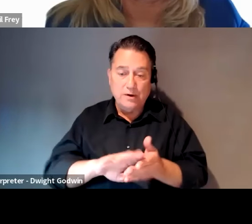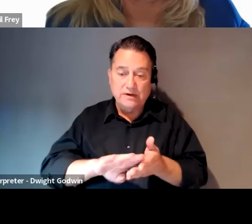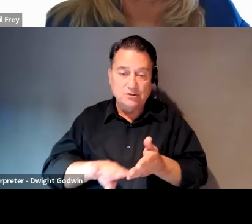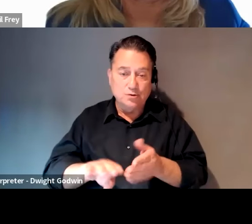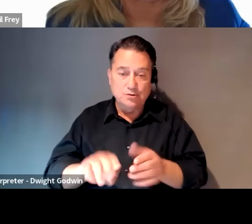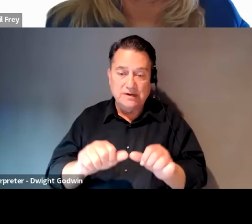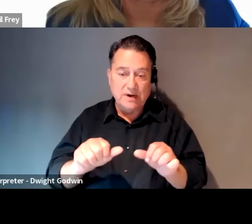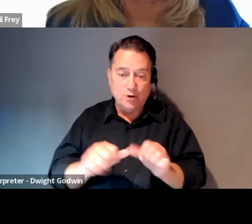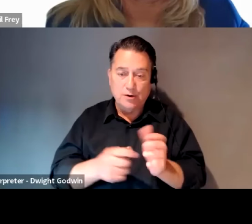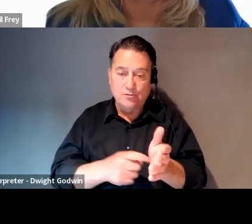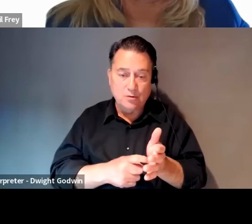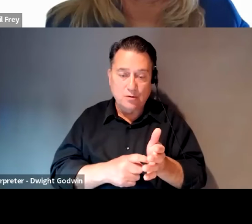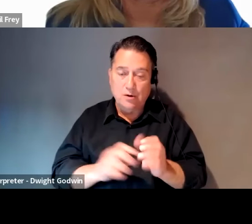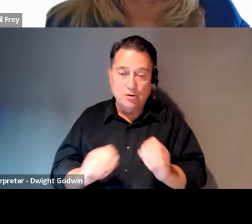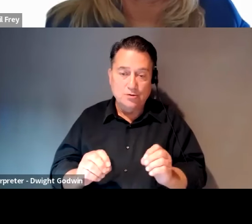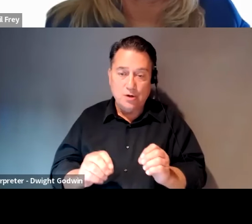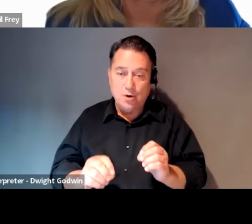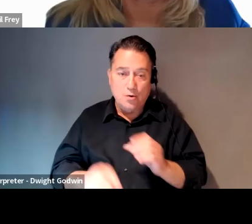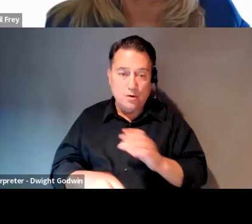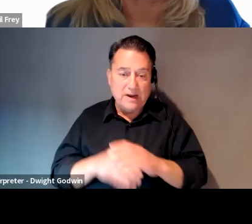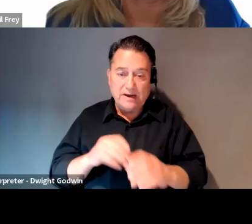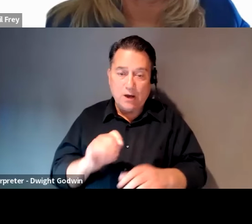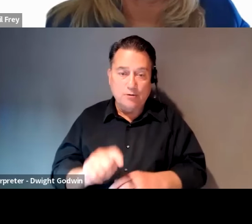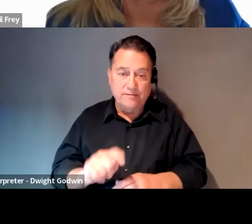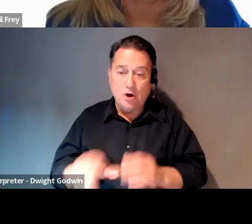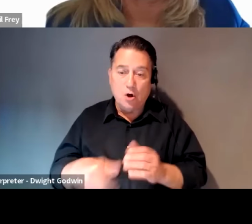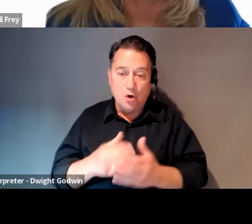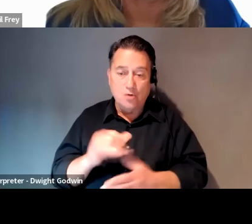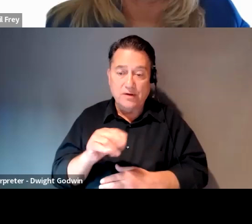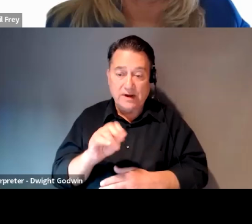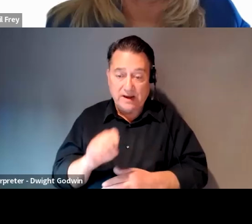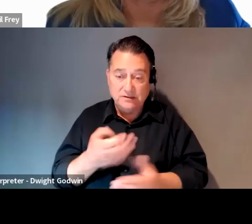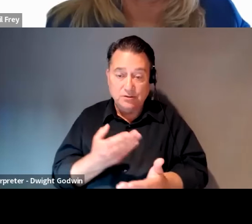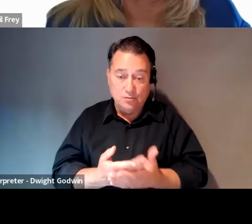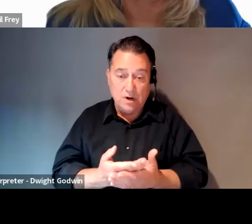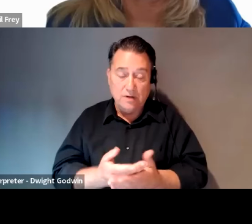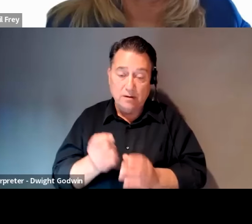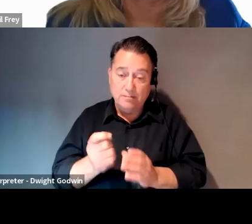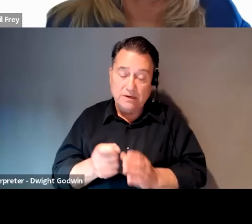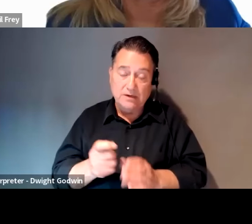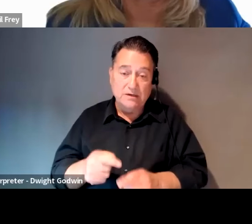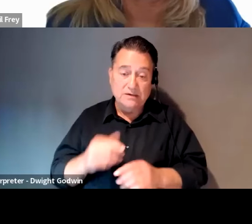there's no getting out of this. All those cases come in, they immediately come to our family treatment court team